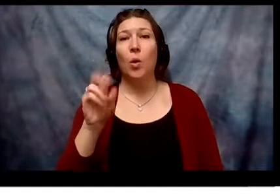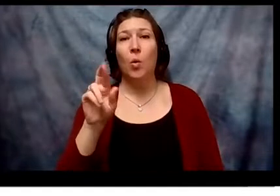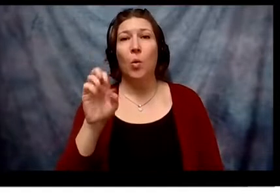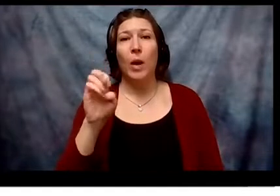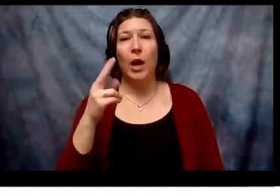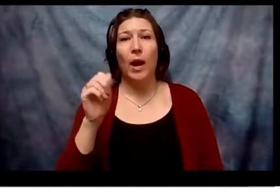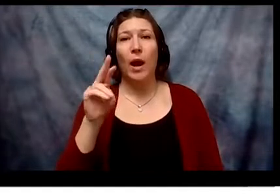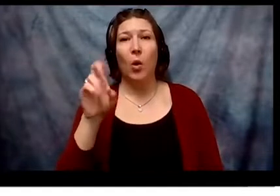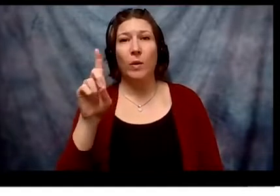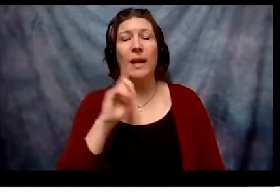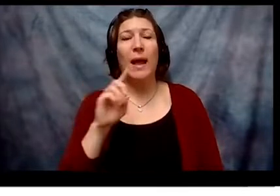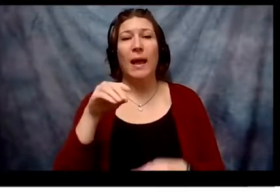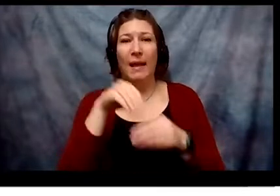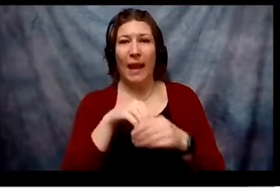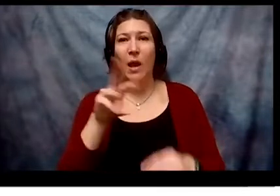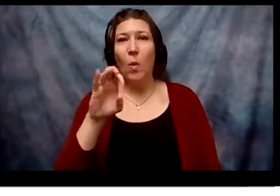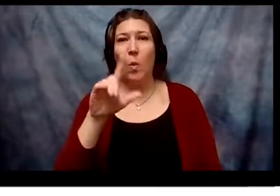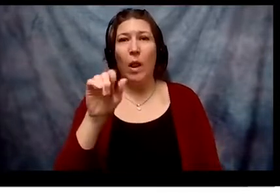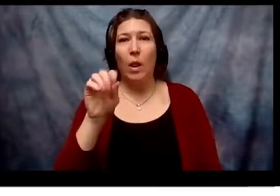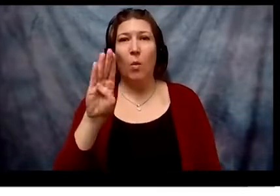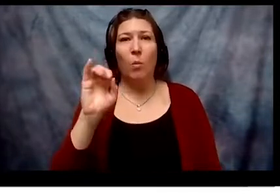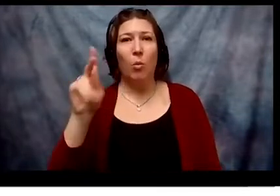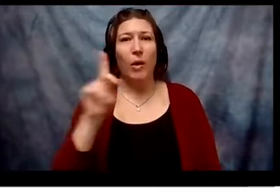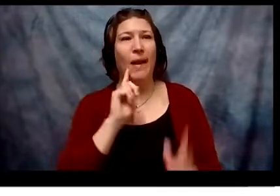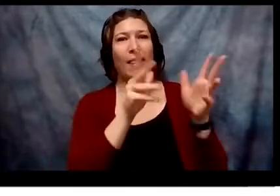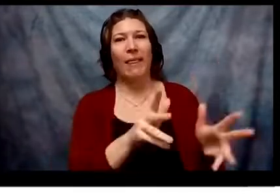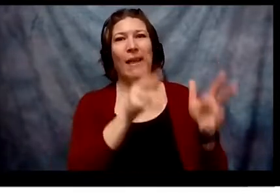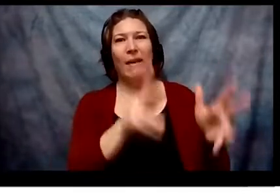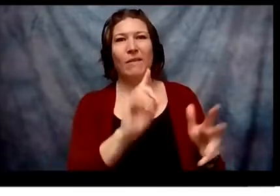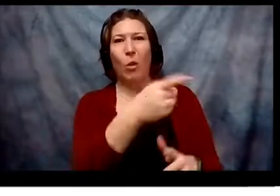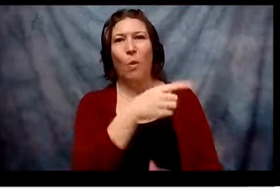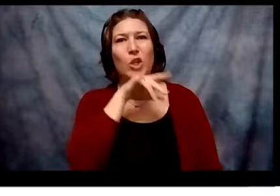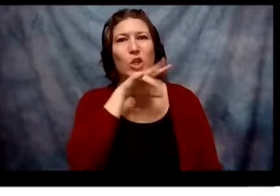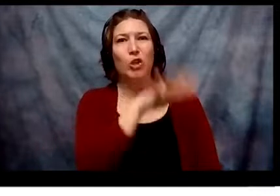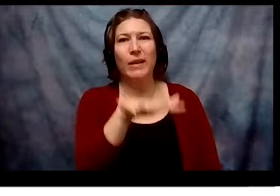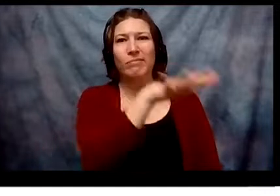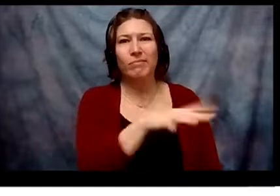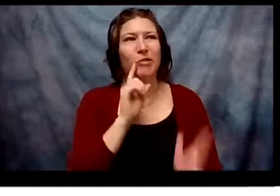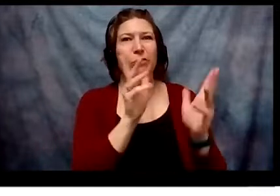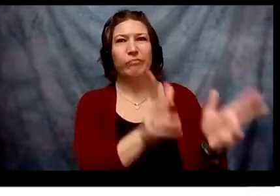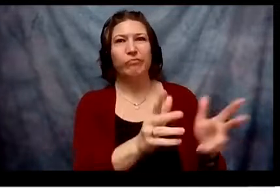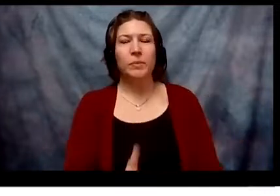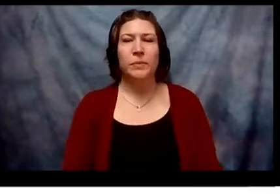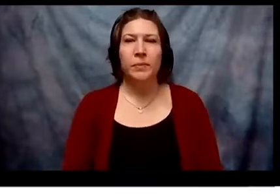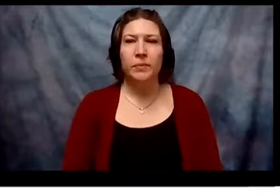left unattended on filthy wards. Now, we are going to show you